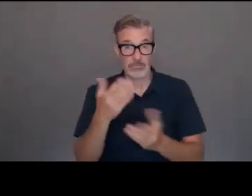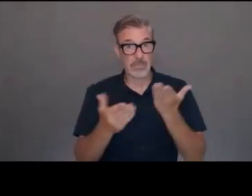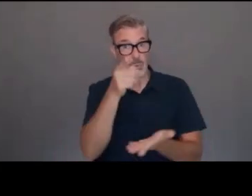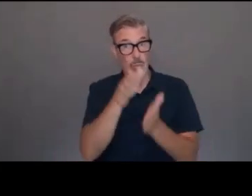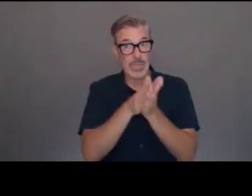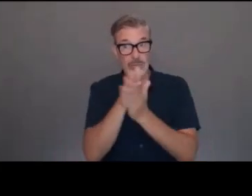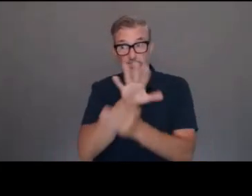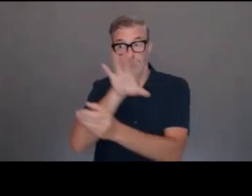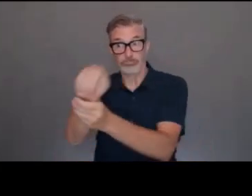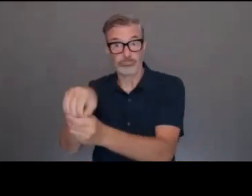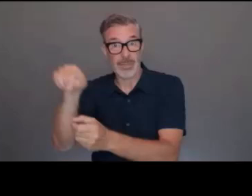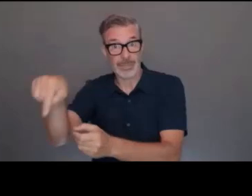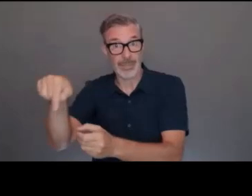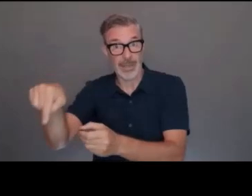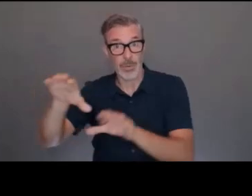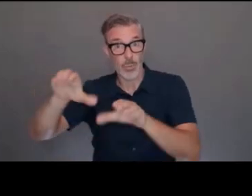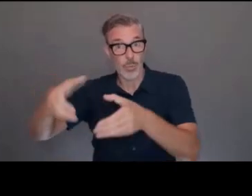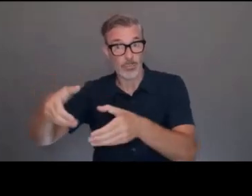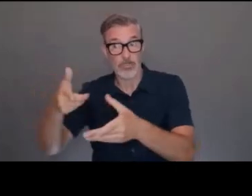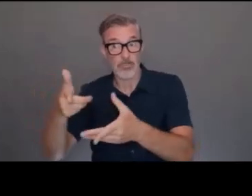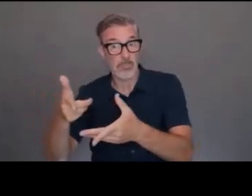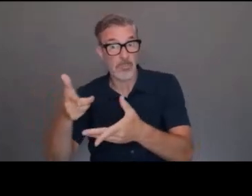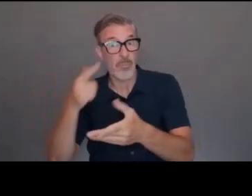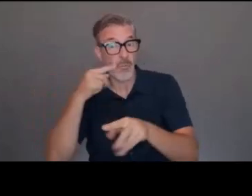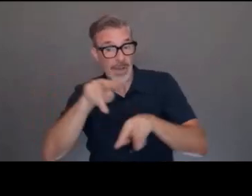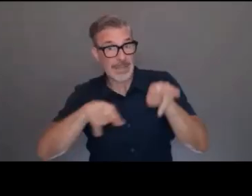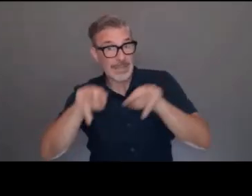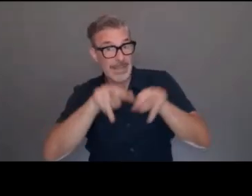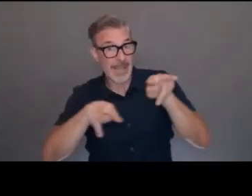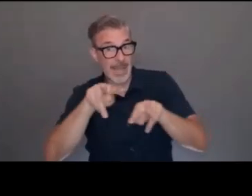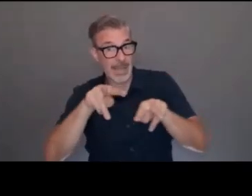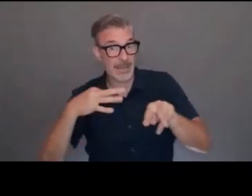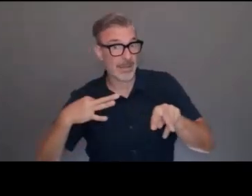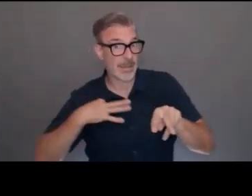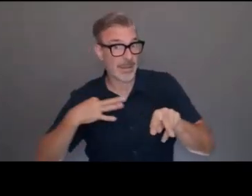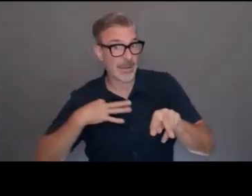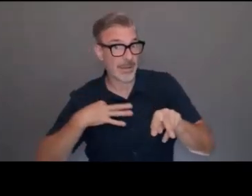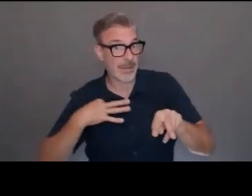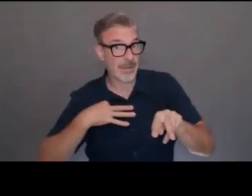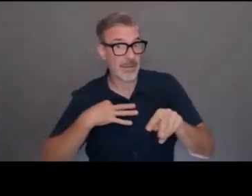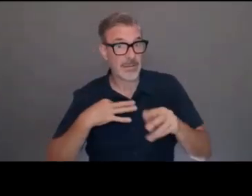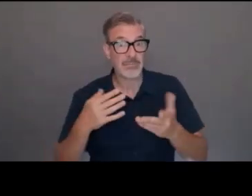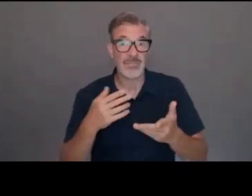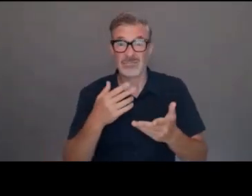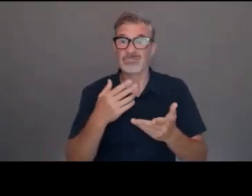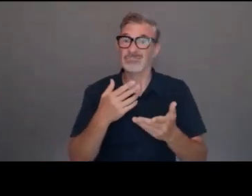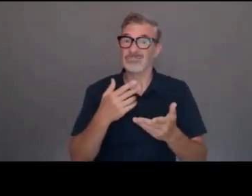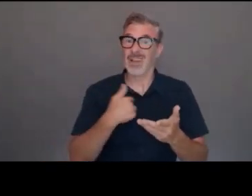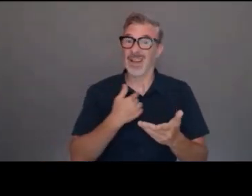always felt that it's a great opportunity to learn more about how these decisions are made and what makes a competitive application.